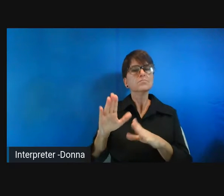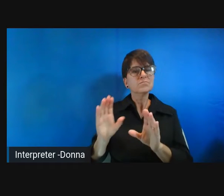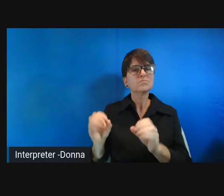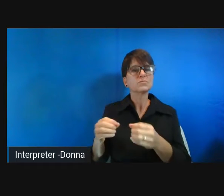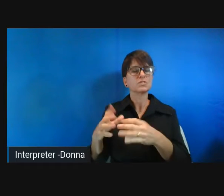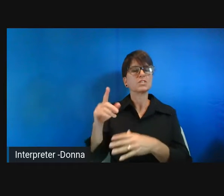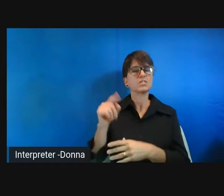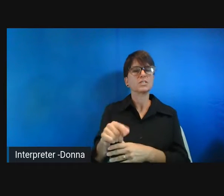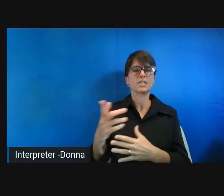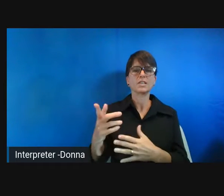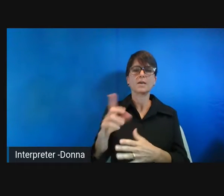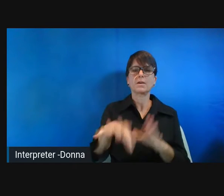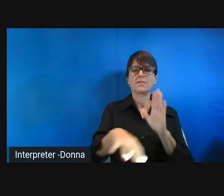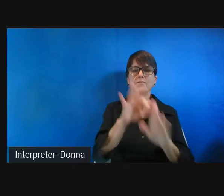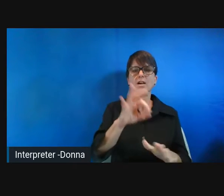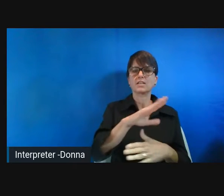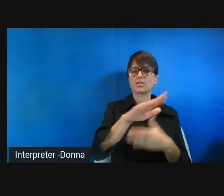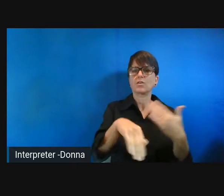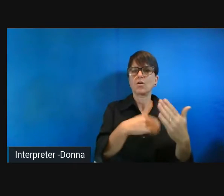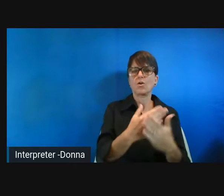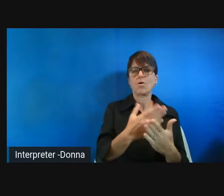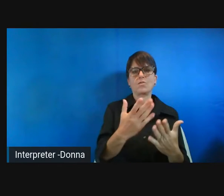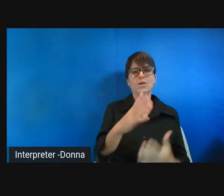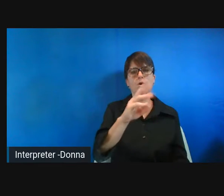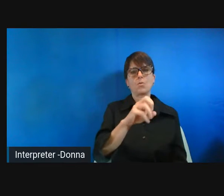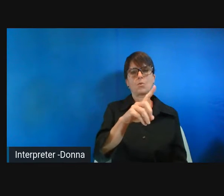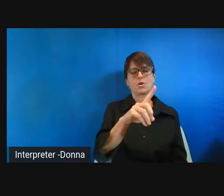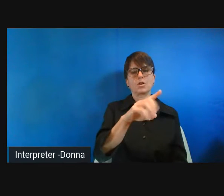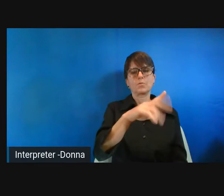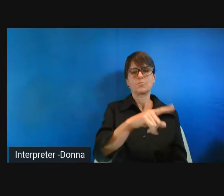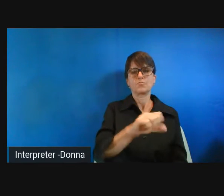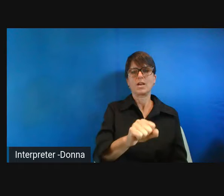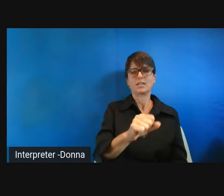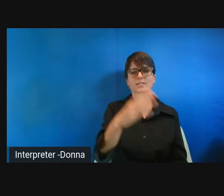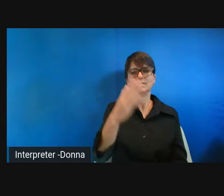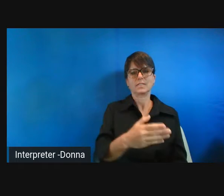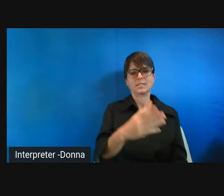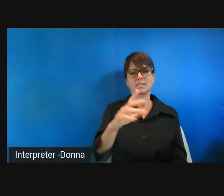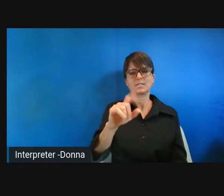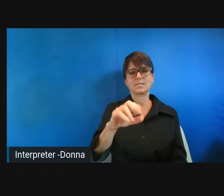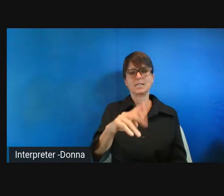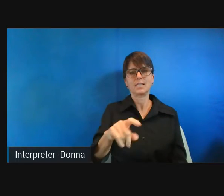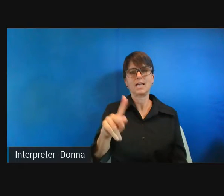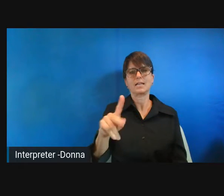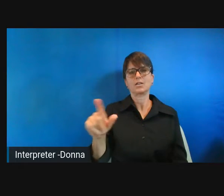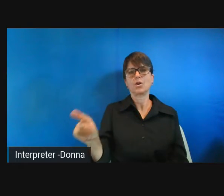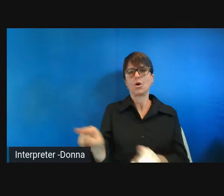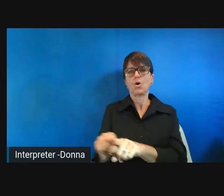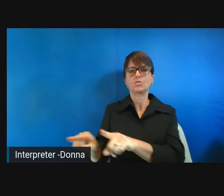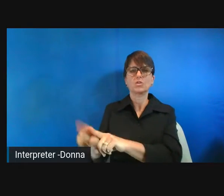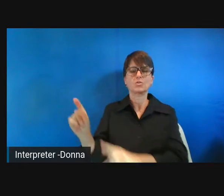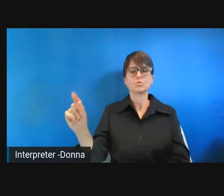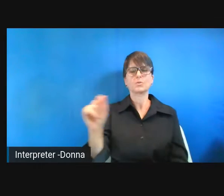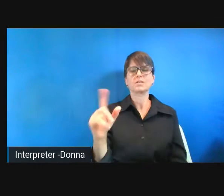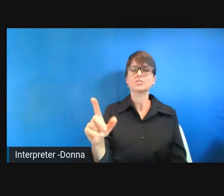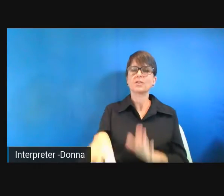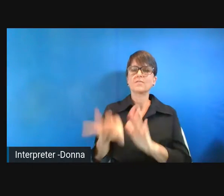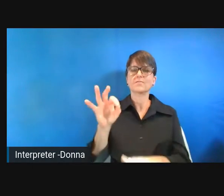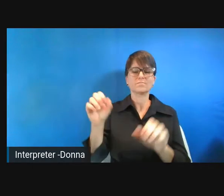He can be found in the rems of WordPress Slack, WooCommerce Slack, and Twitter. All right, without further ado, here's Damon. Take it away Damon.